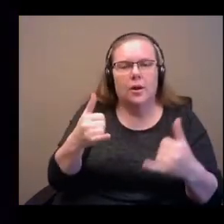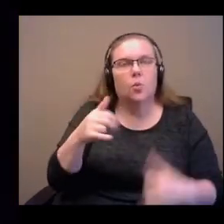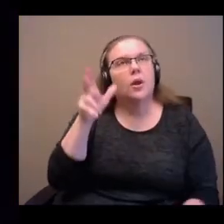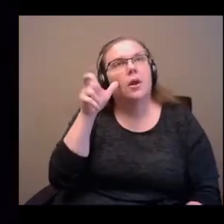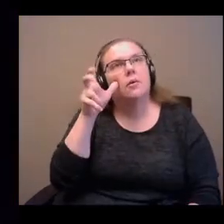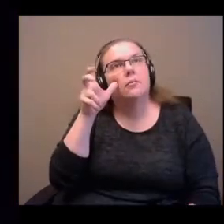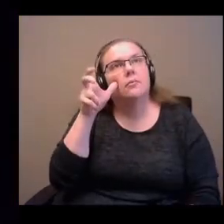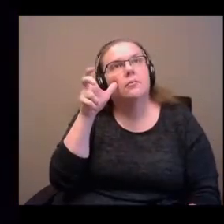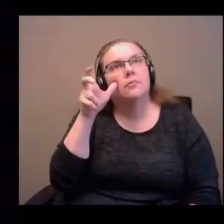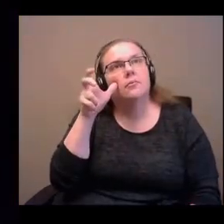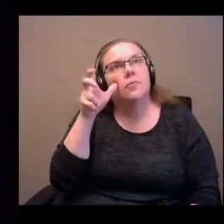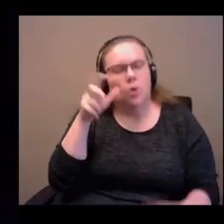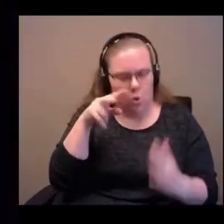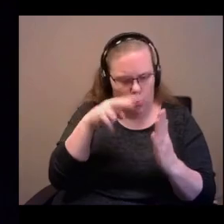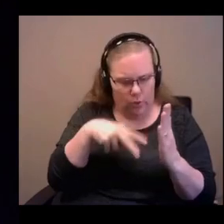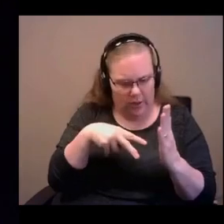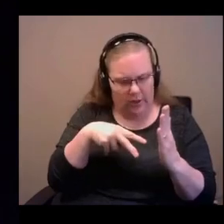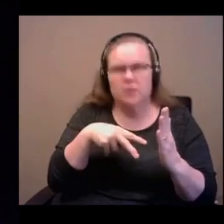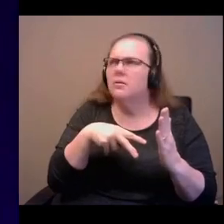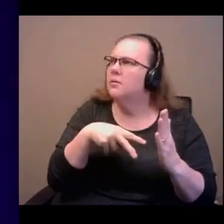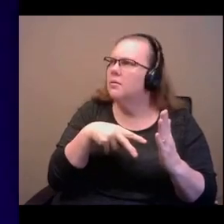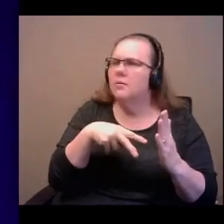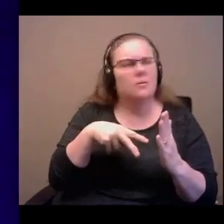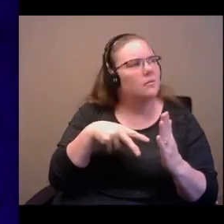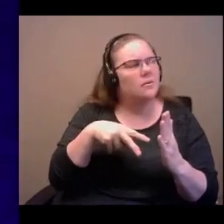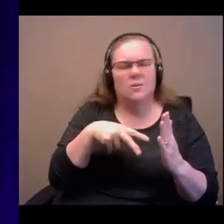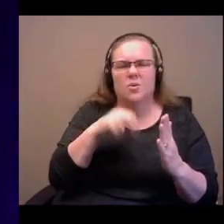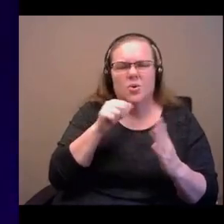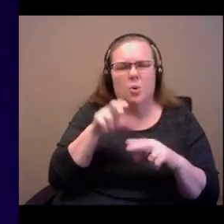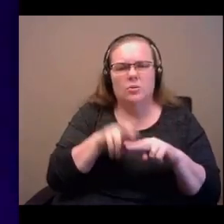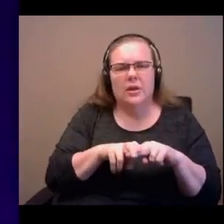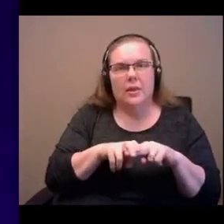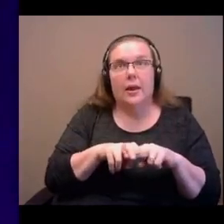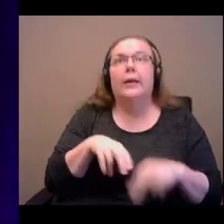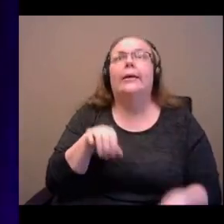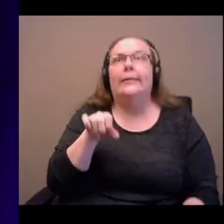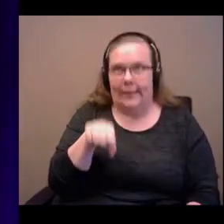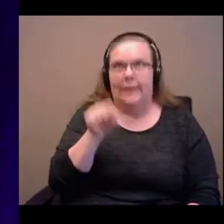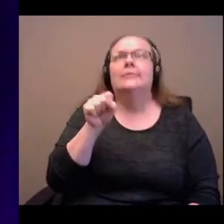communication that comes from an organization, we don’t just sit there going yes. We sit there